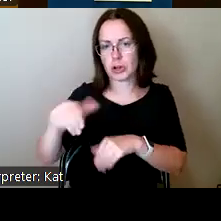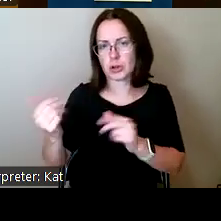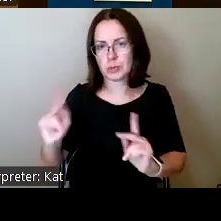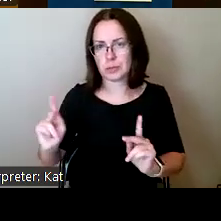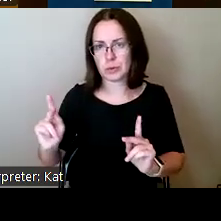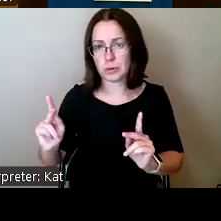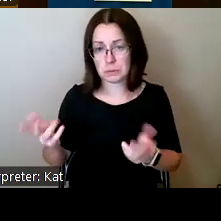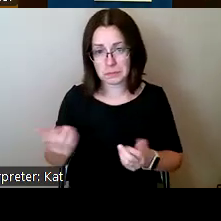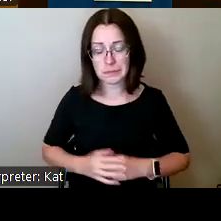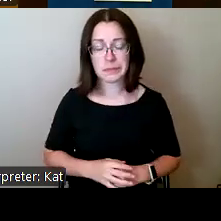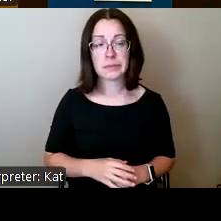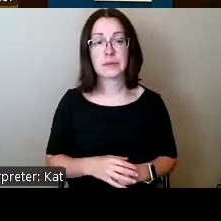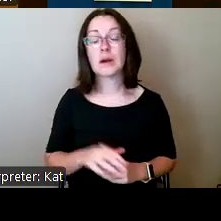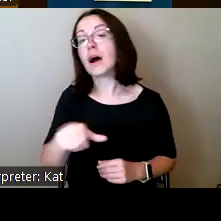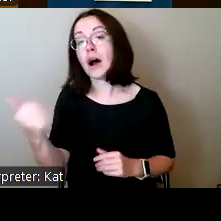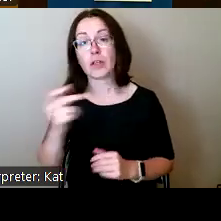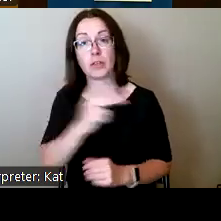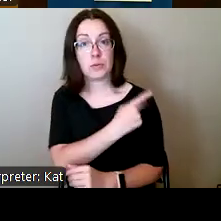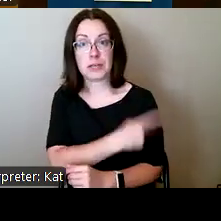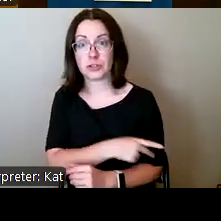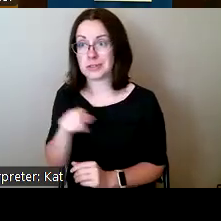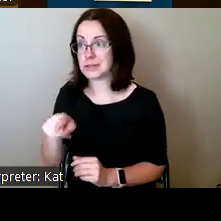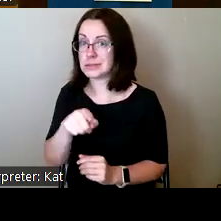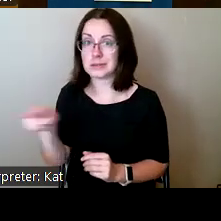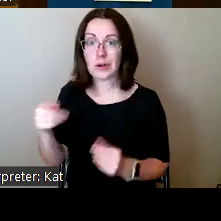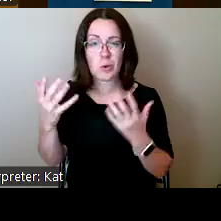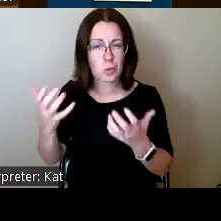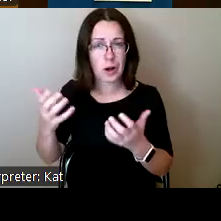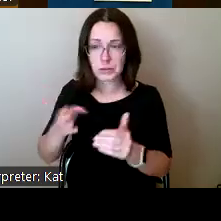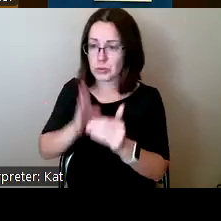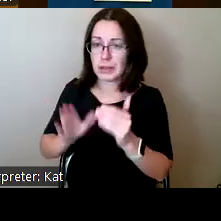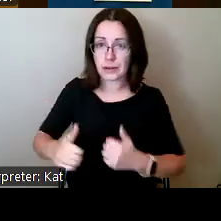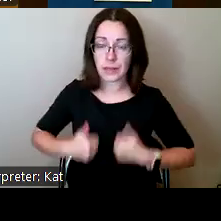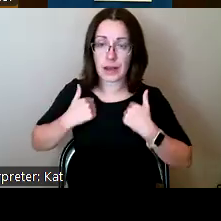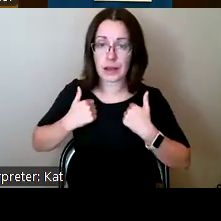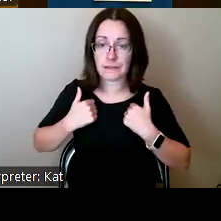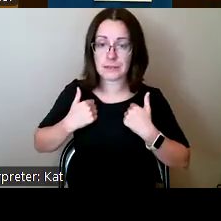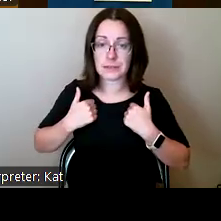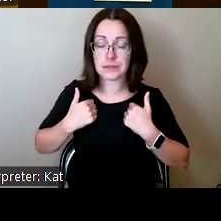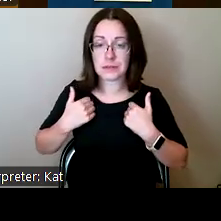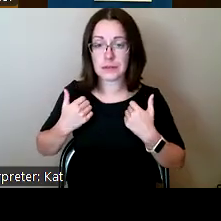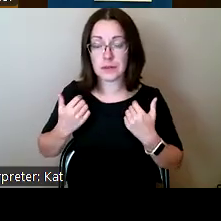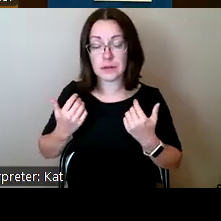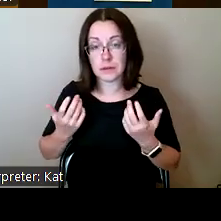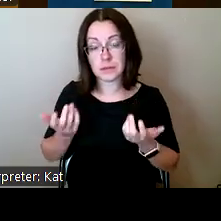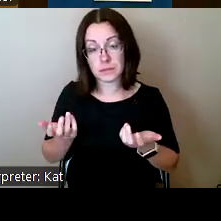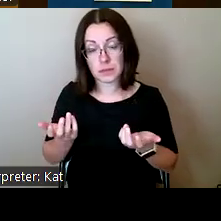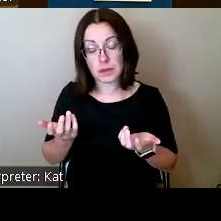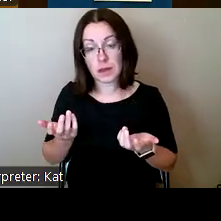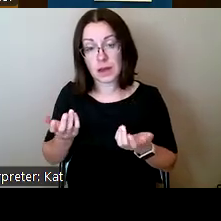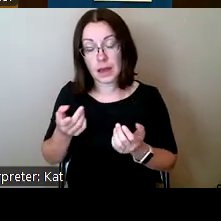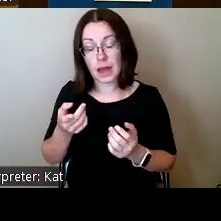who whose drive to end their lives, including in the presence of what they thought to be terminal